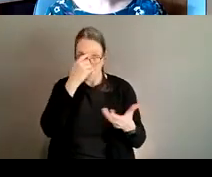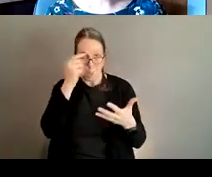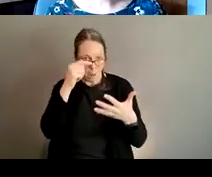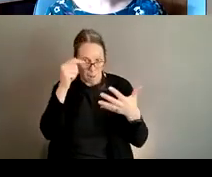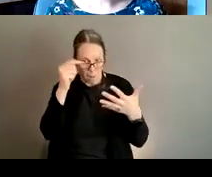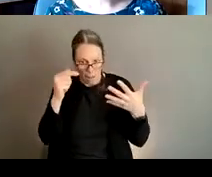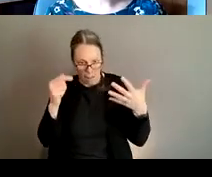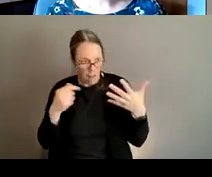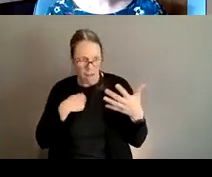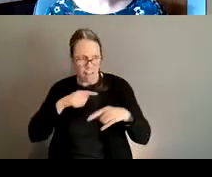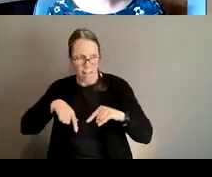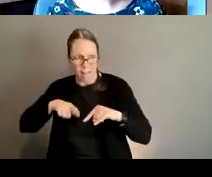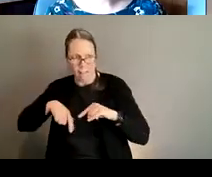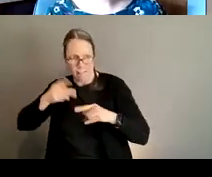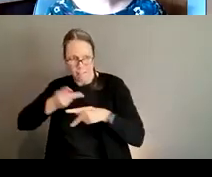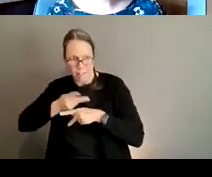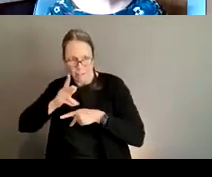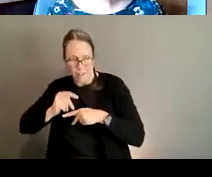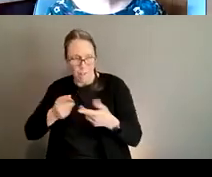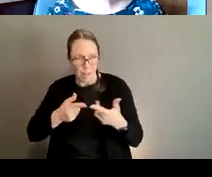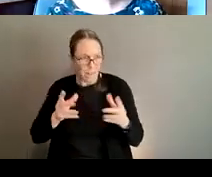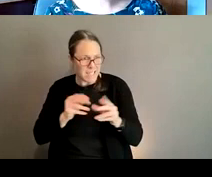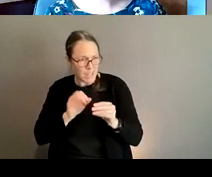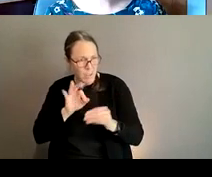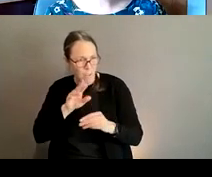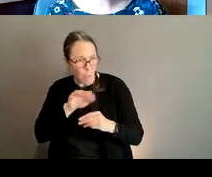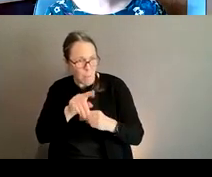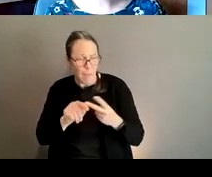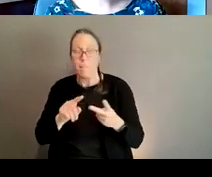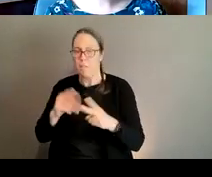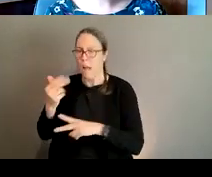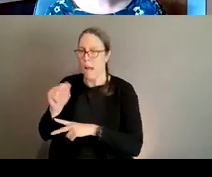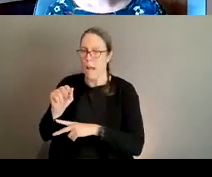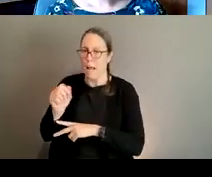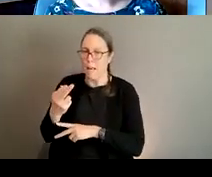figured out yet. Like session format, which Hannah just talked about beautifully. I mean,